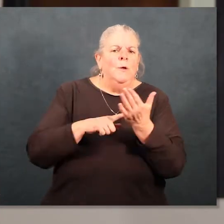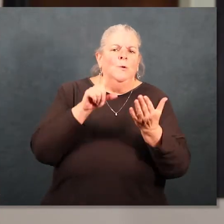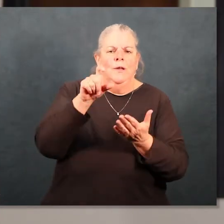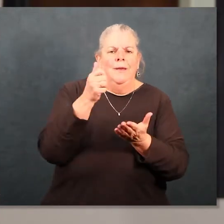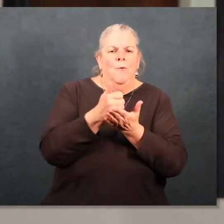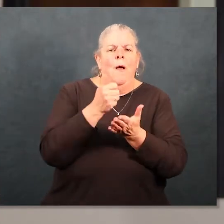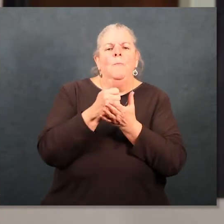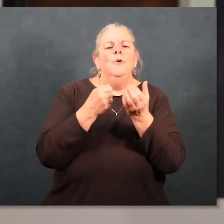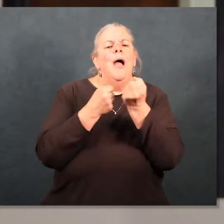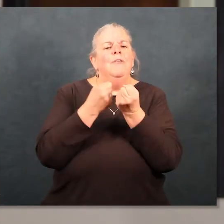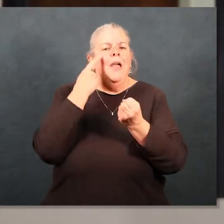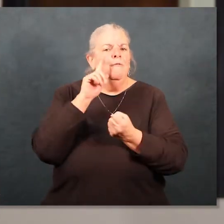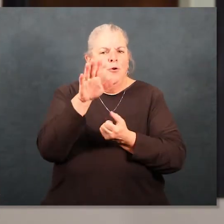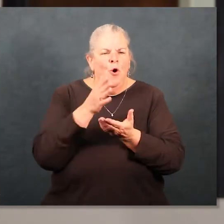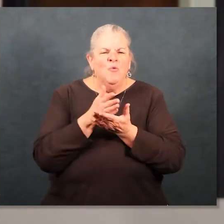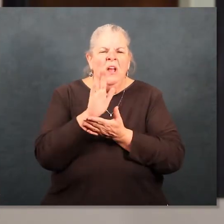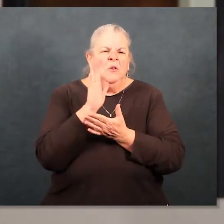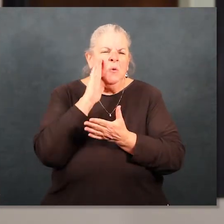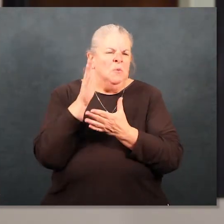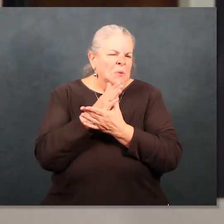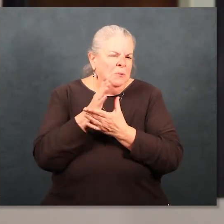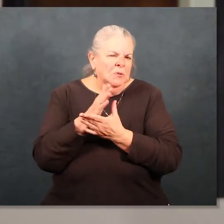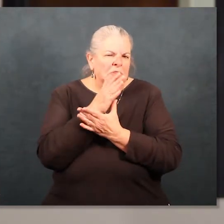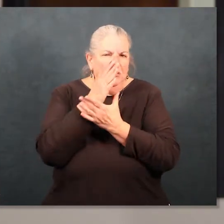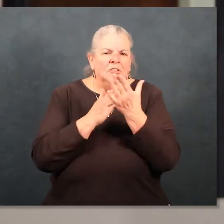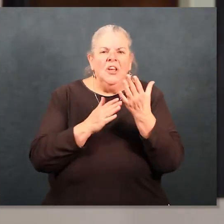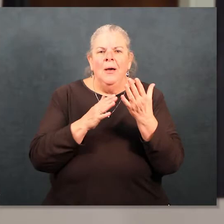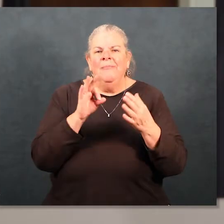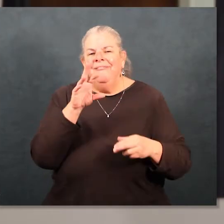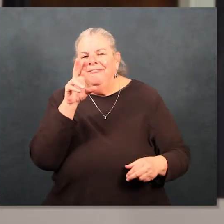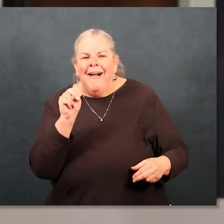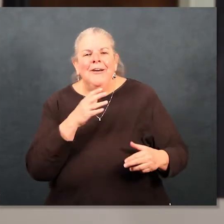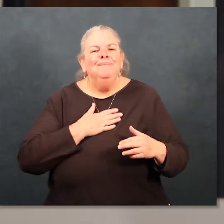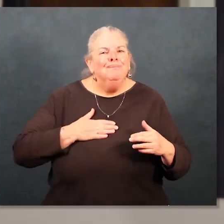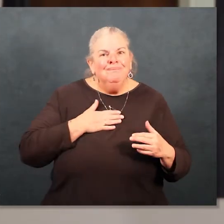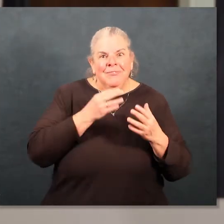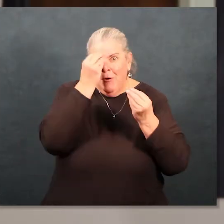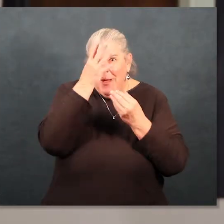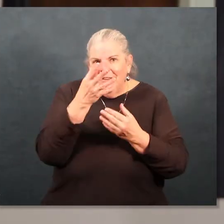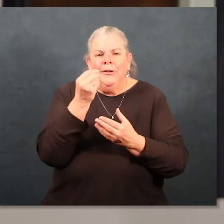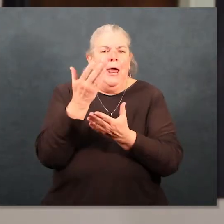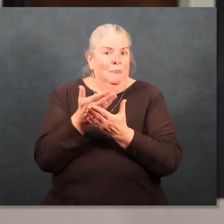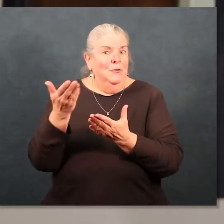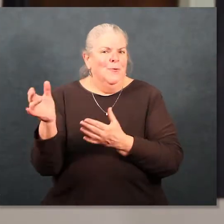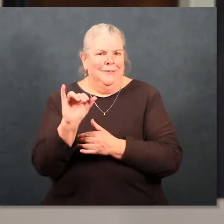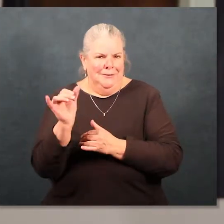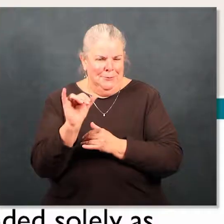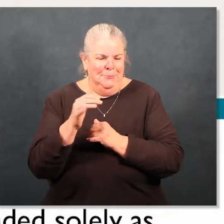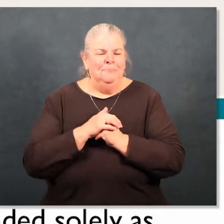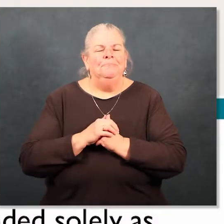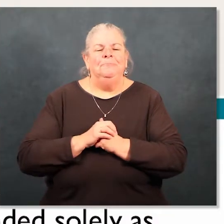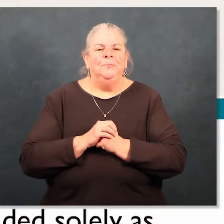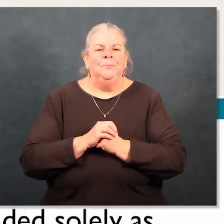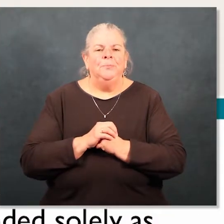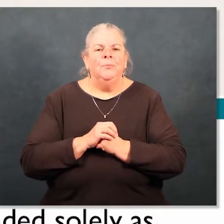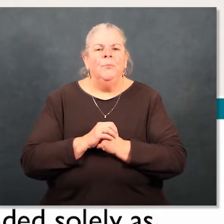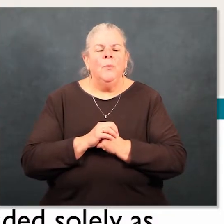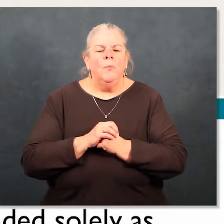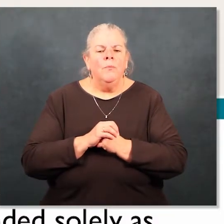for your rights. We'll be sharing some fun information and resources with you. Just a disclaimer.